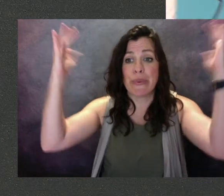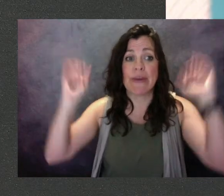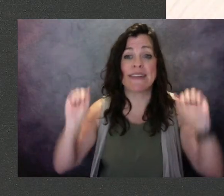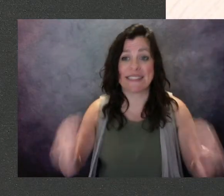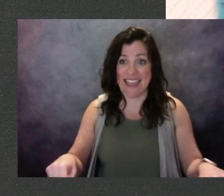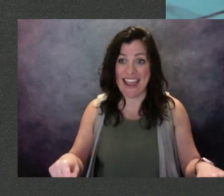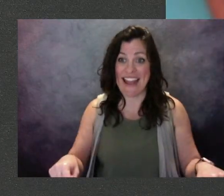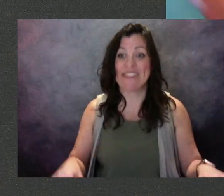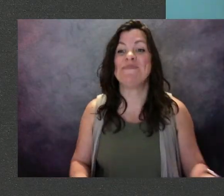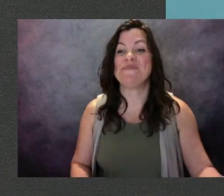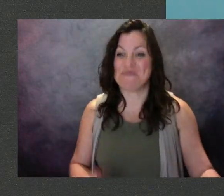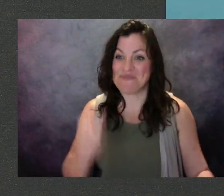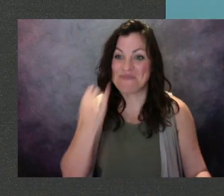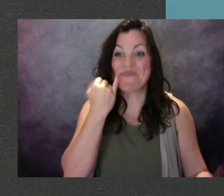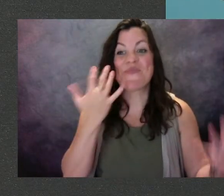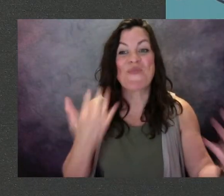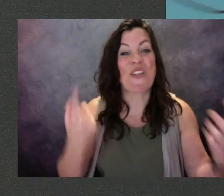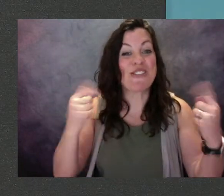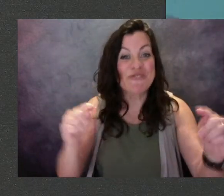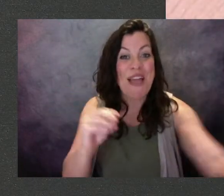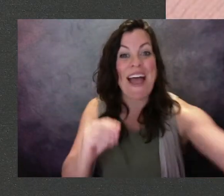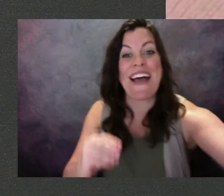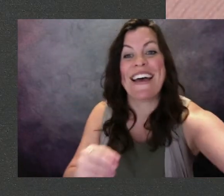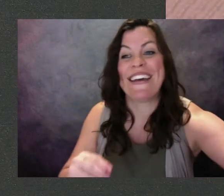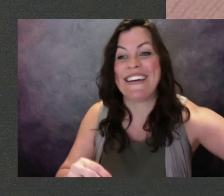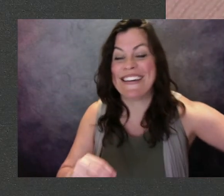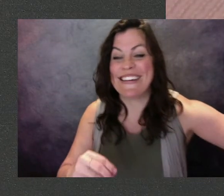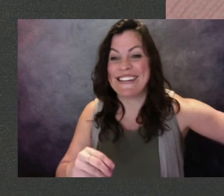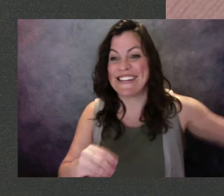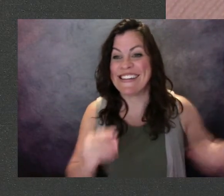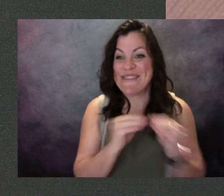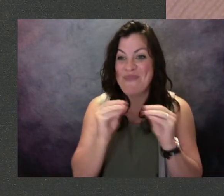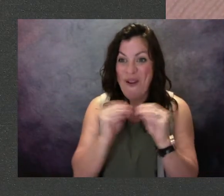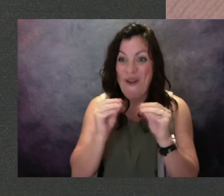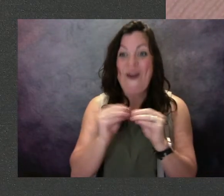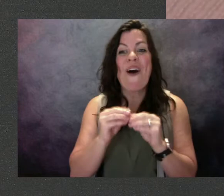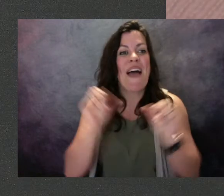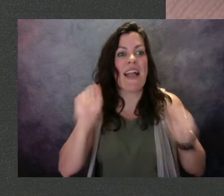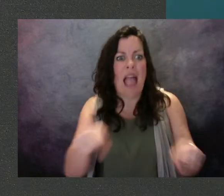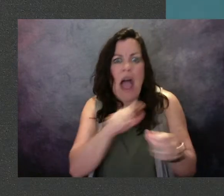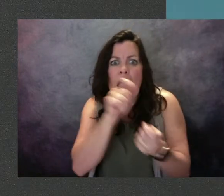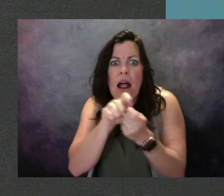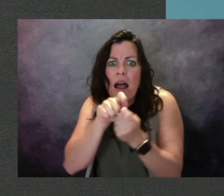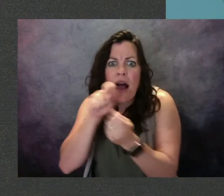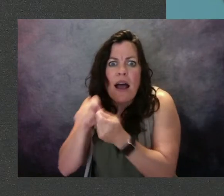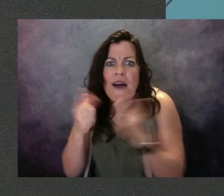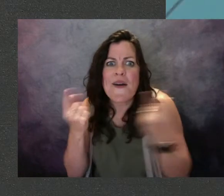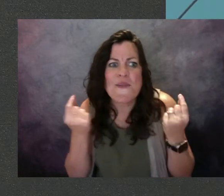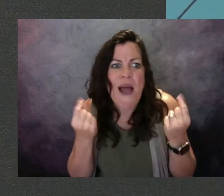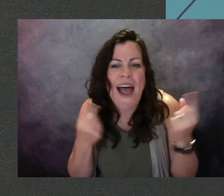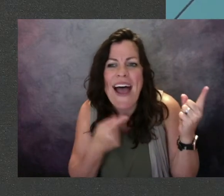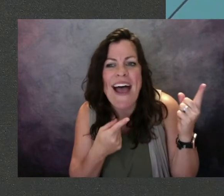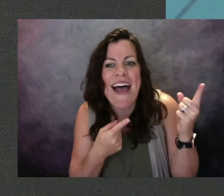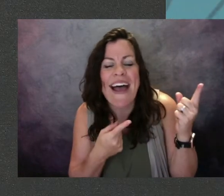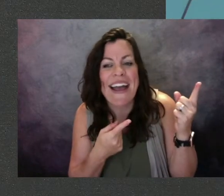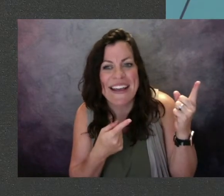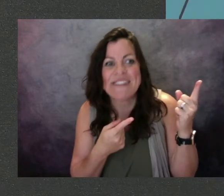All right, now, if you wanna try to get a little more detailed and combine the things that we learned today,